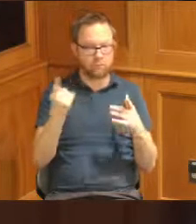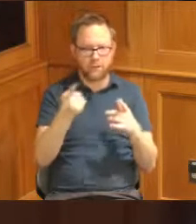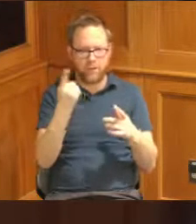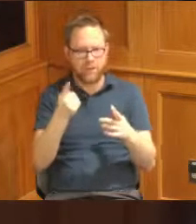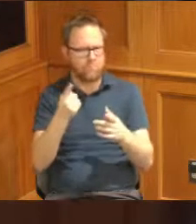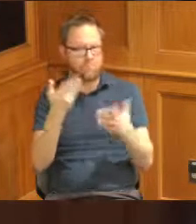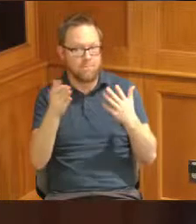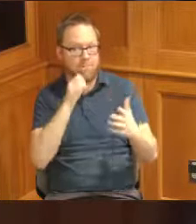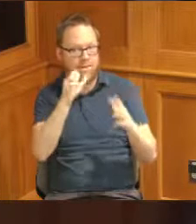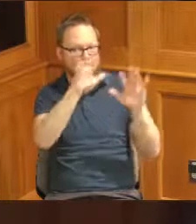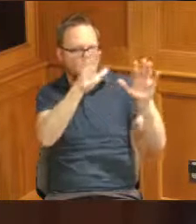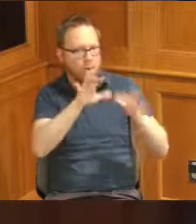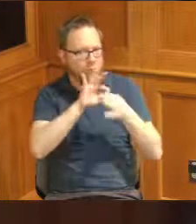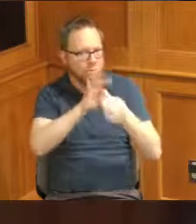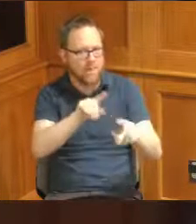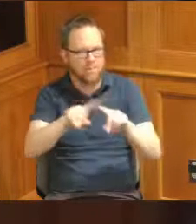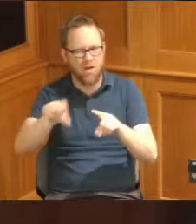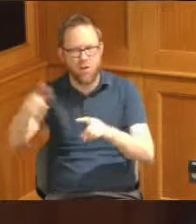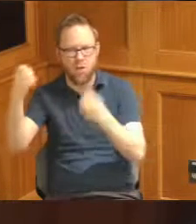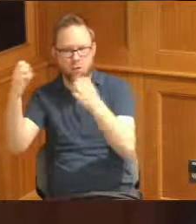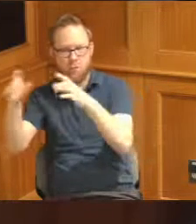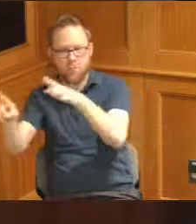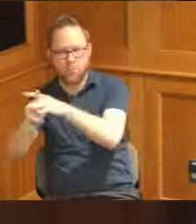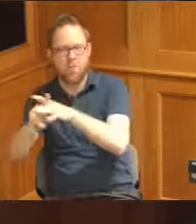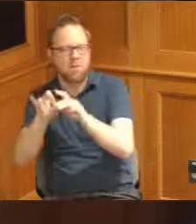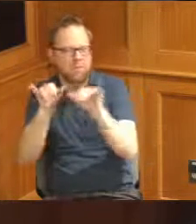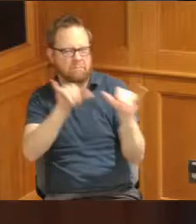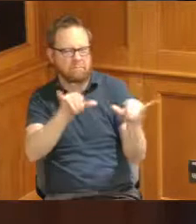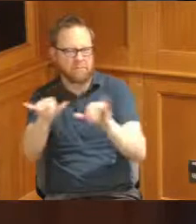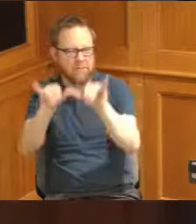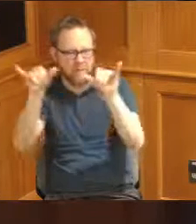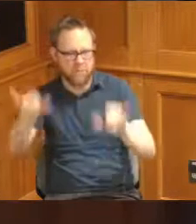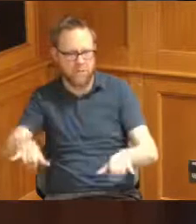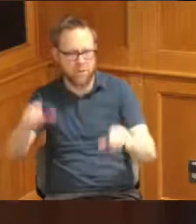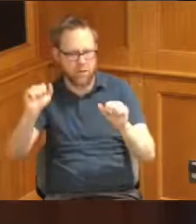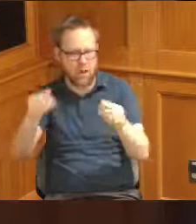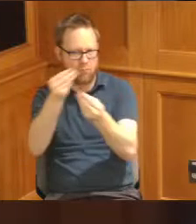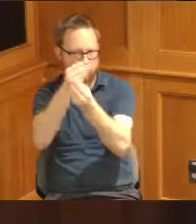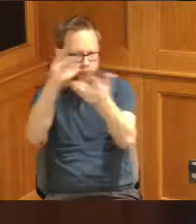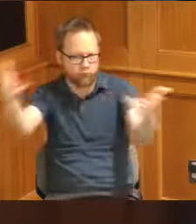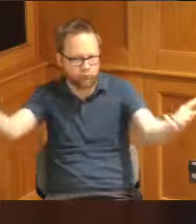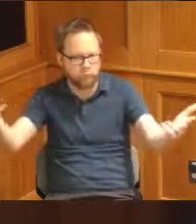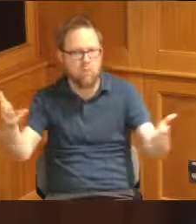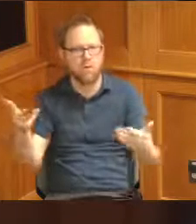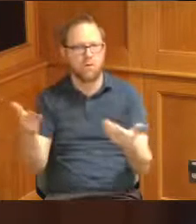going on we use that same system to make sure that whatever area of the county is impacted